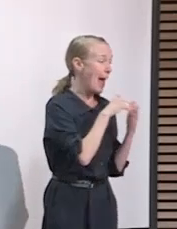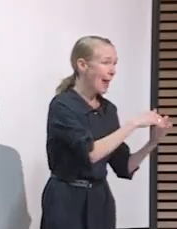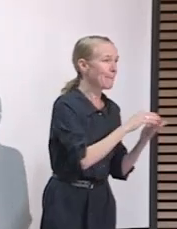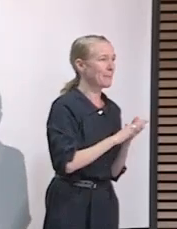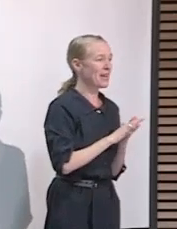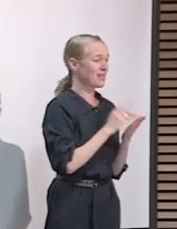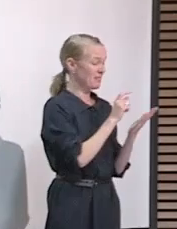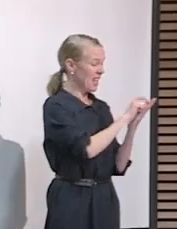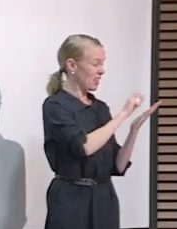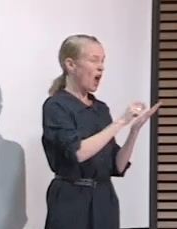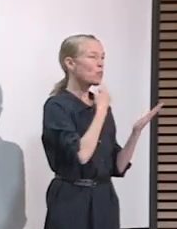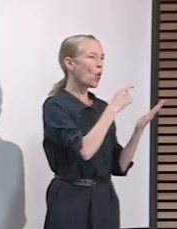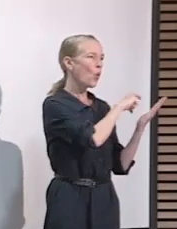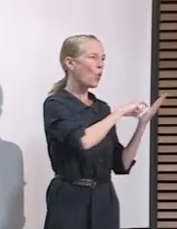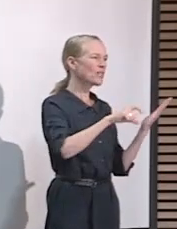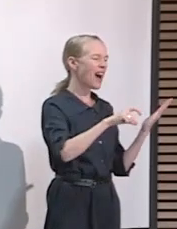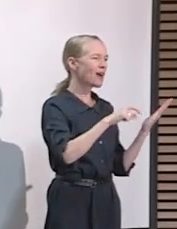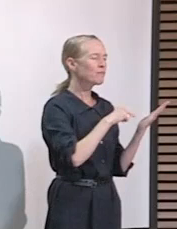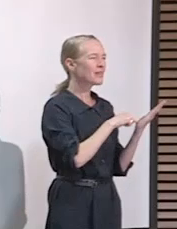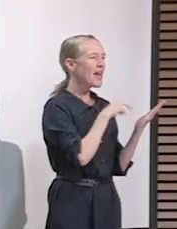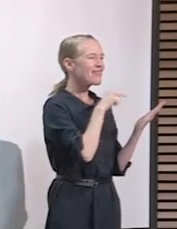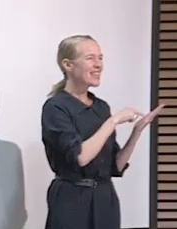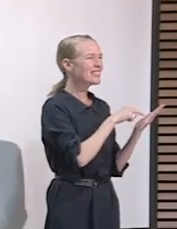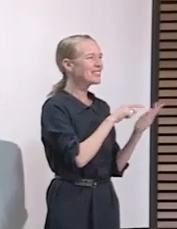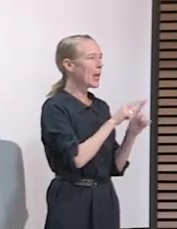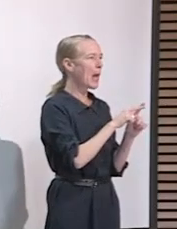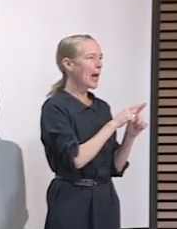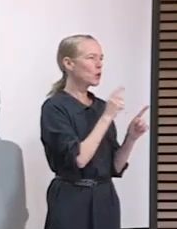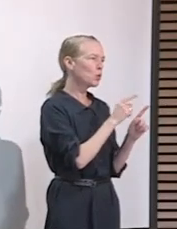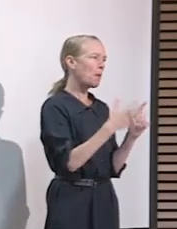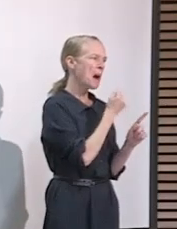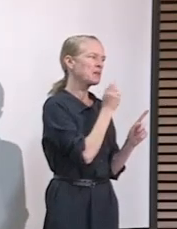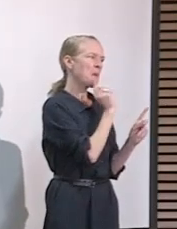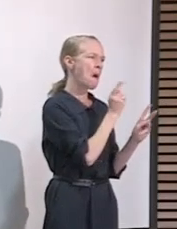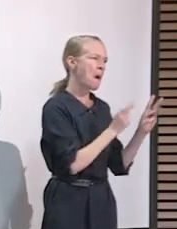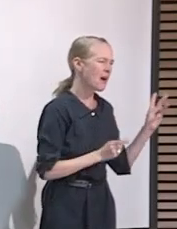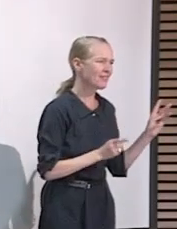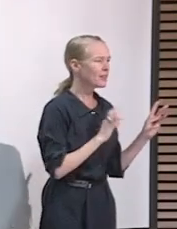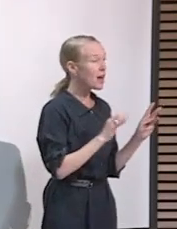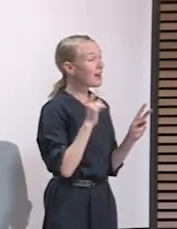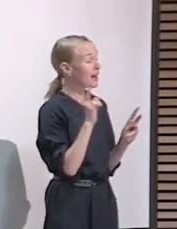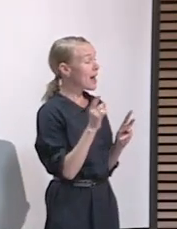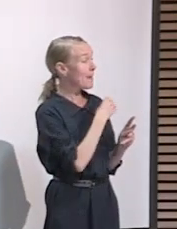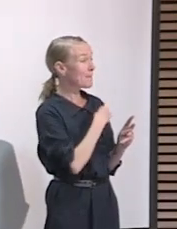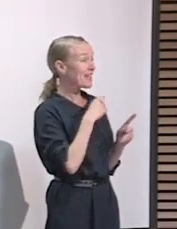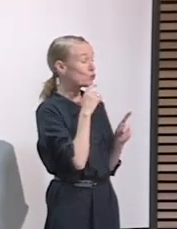officers of health to undertake this, that's quite enabling too. It doesn't say you must pick people up and